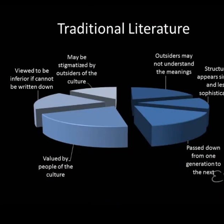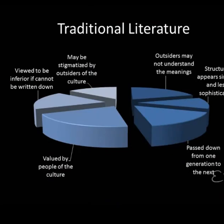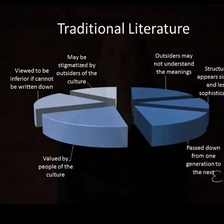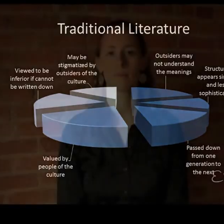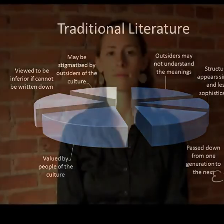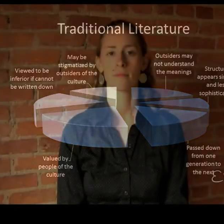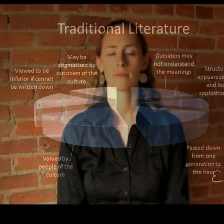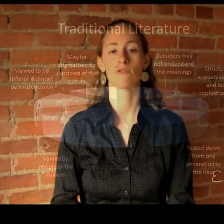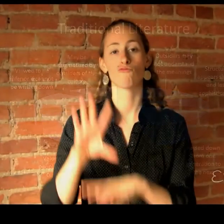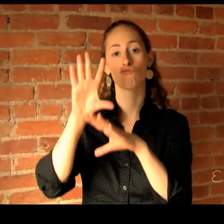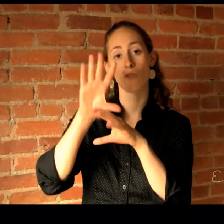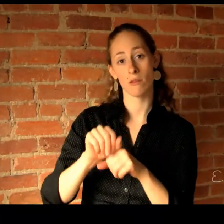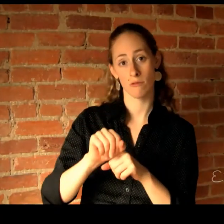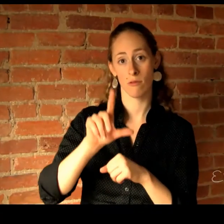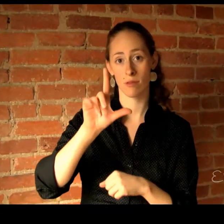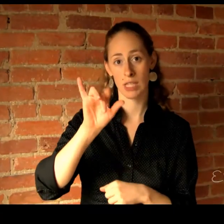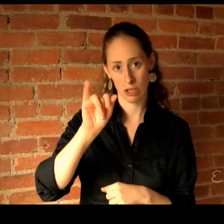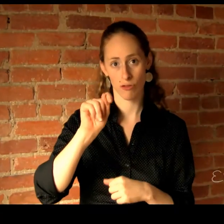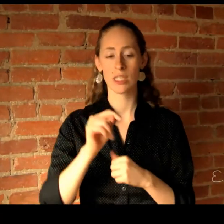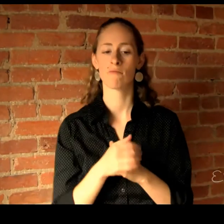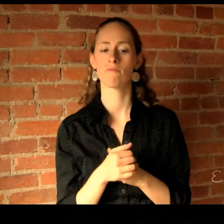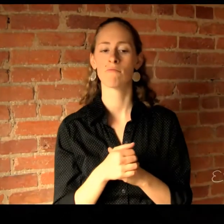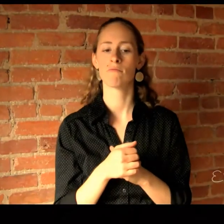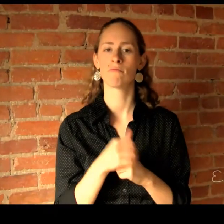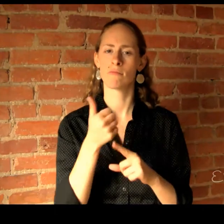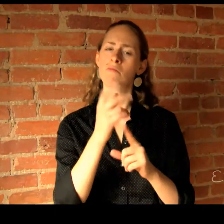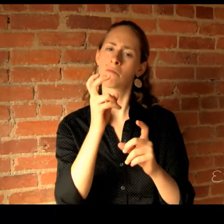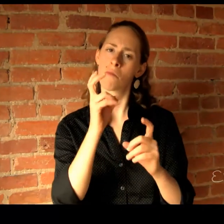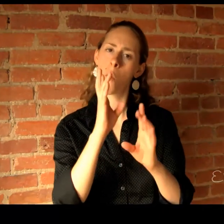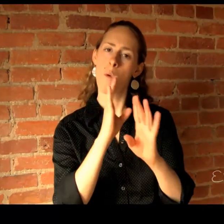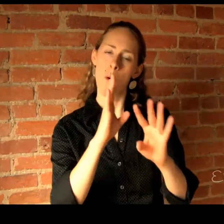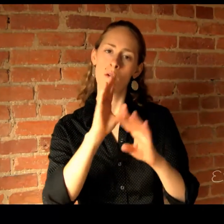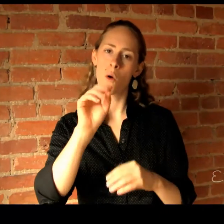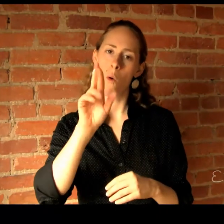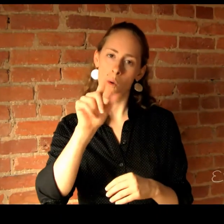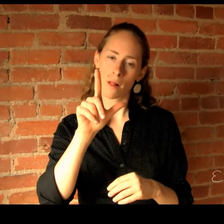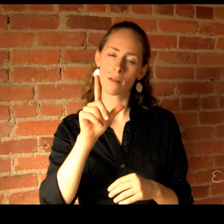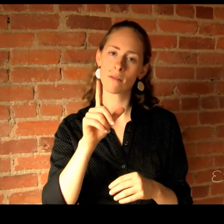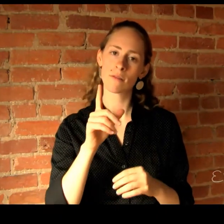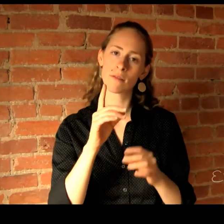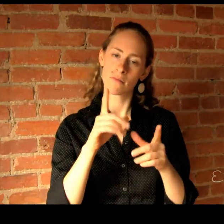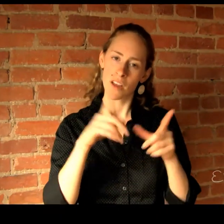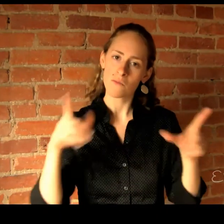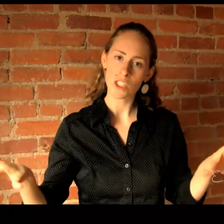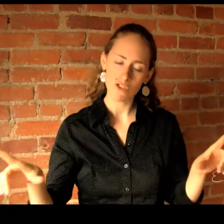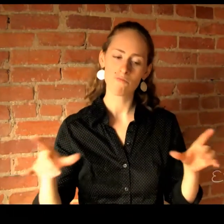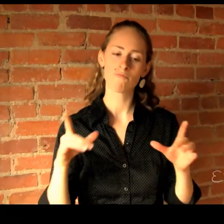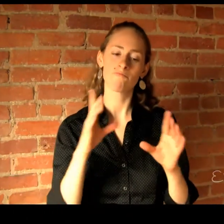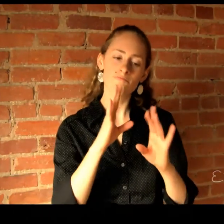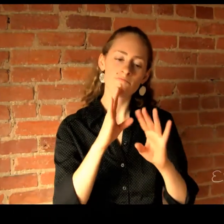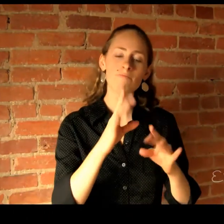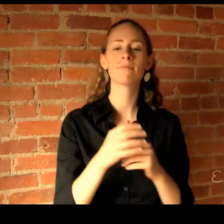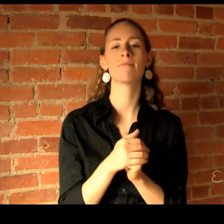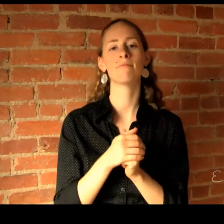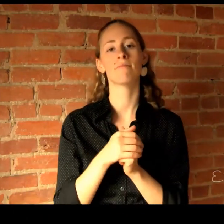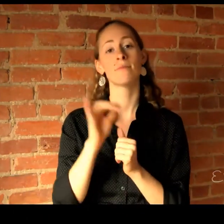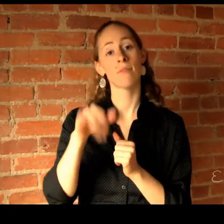Traditional literature is typically derived from the oral storytelling structure commonly found in different